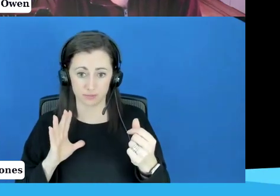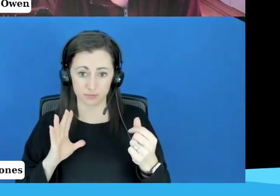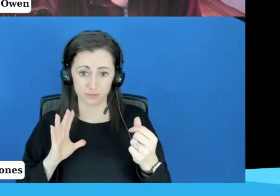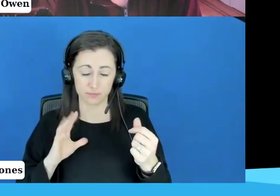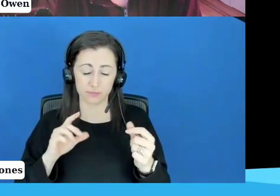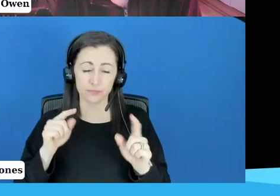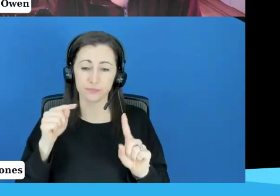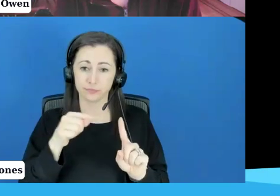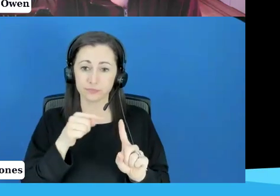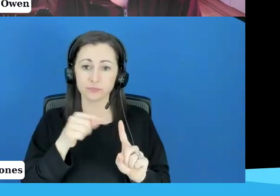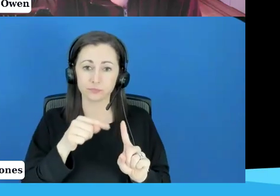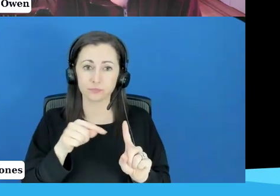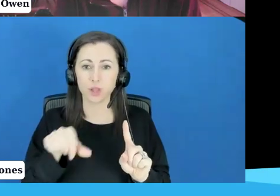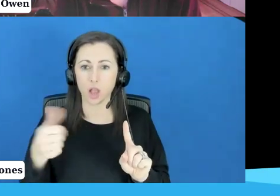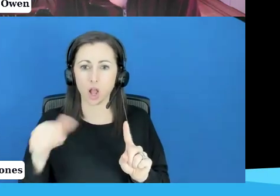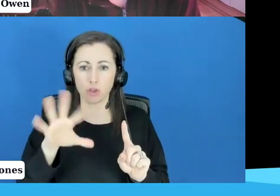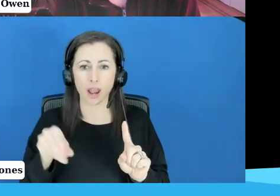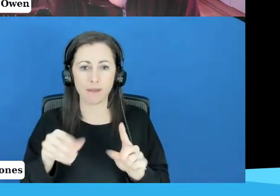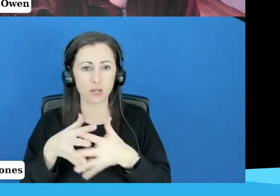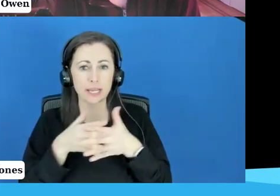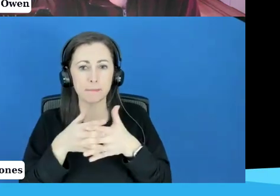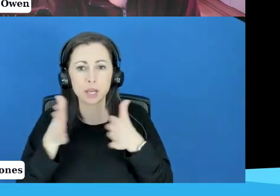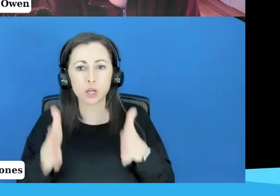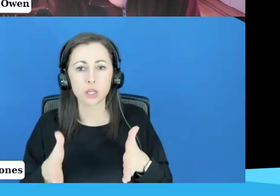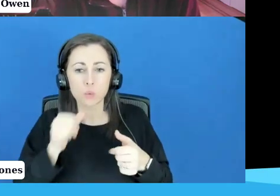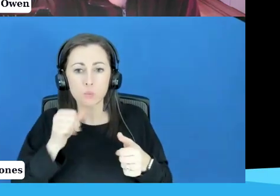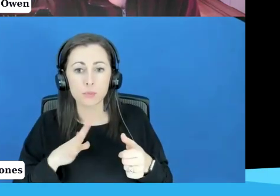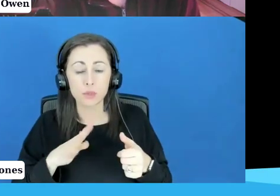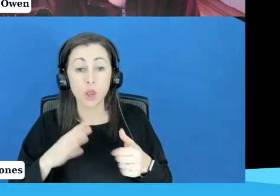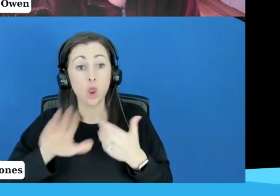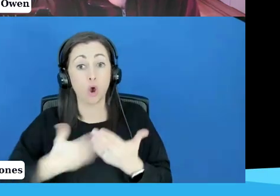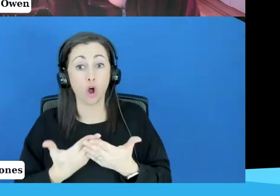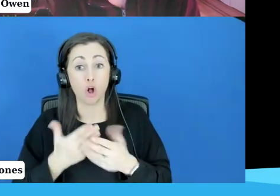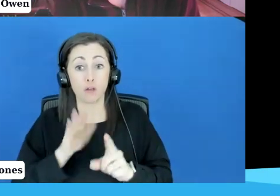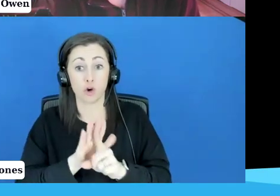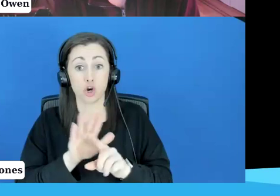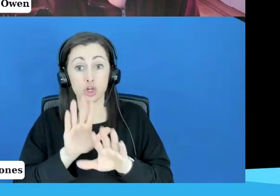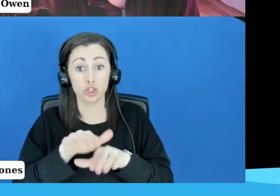She was another African-American woman. She had all of her children after her injury